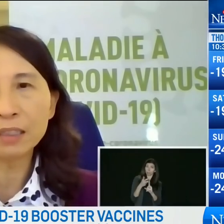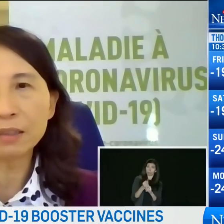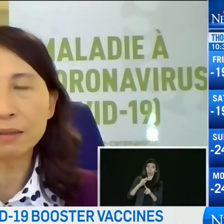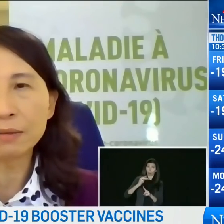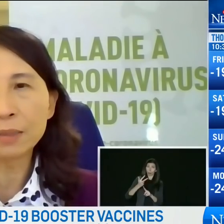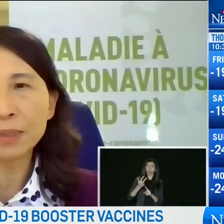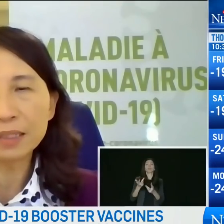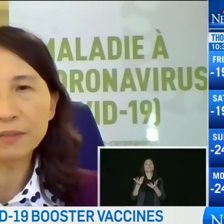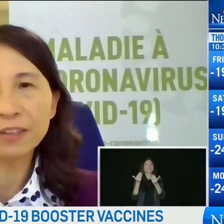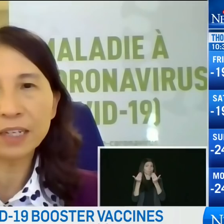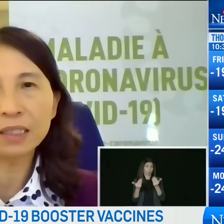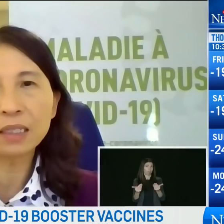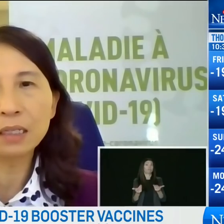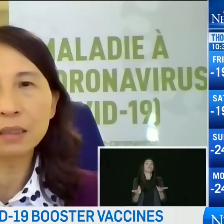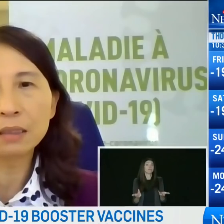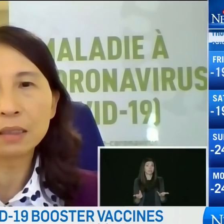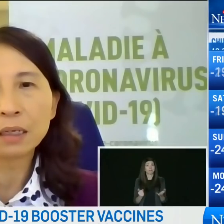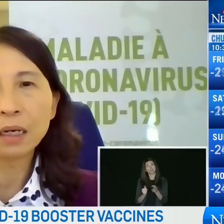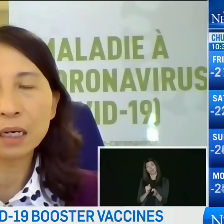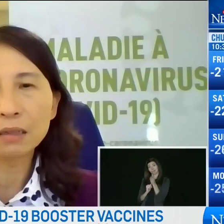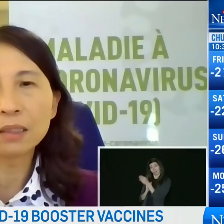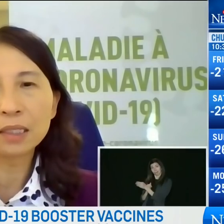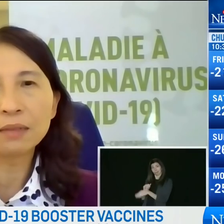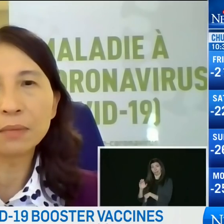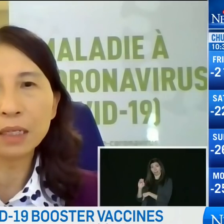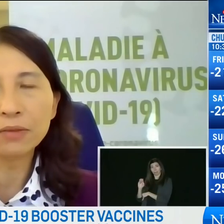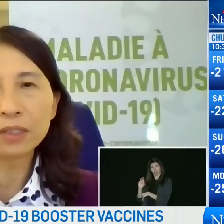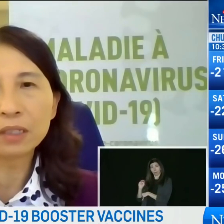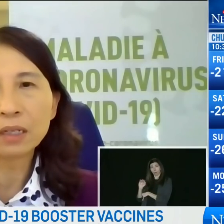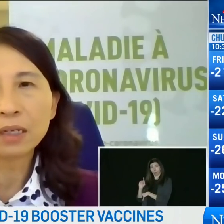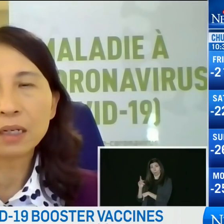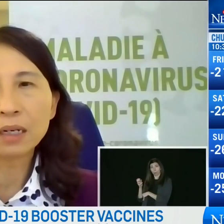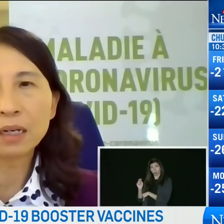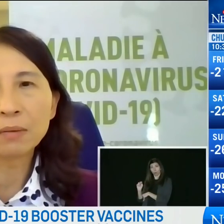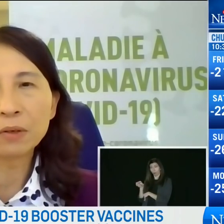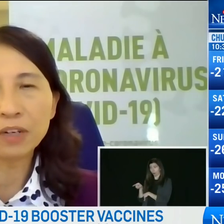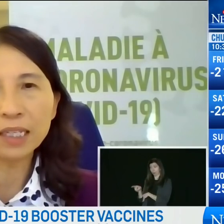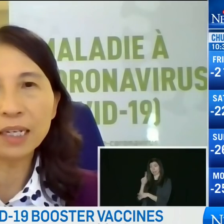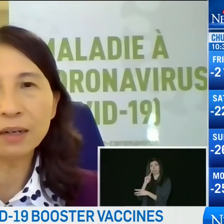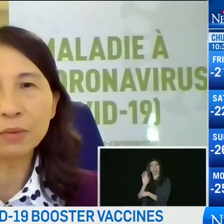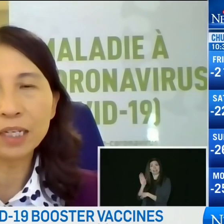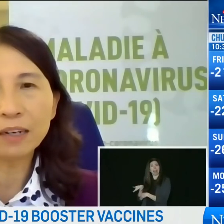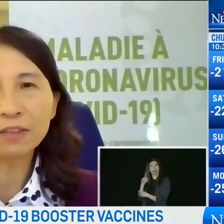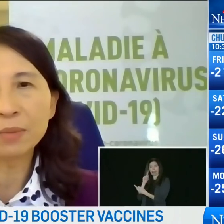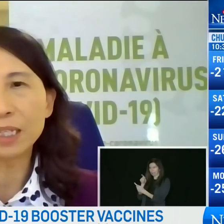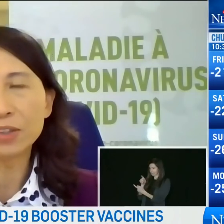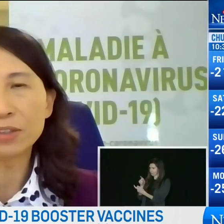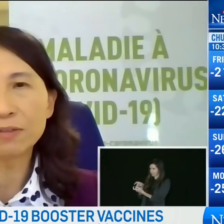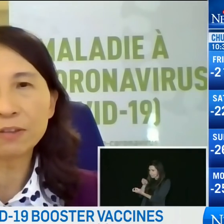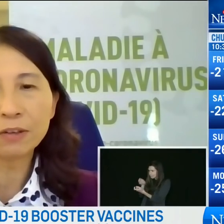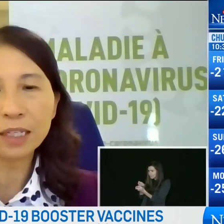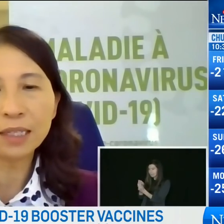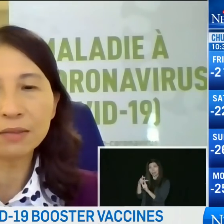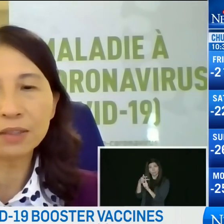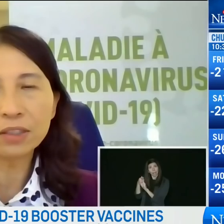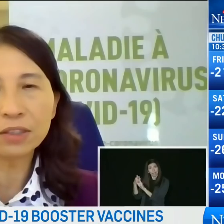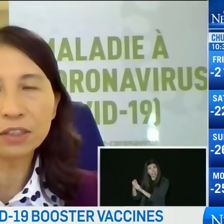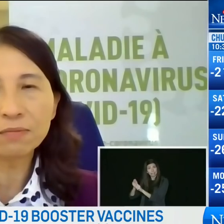BOOSTERS AS WE'VE JUST LAID OUT. THE OMICRON VARIANT SPECIFIC